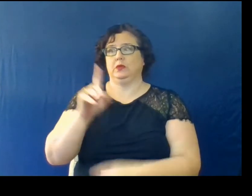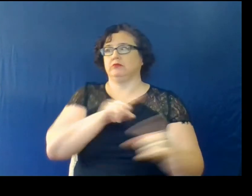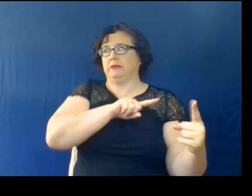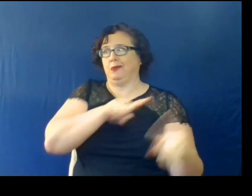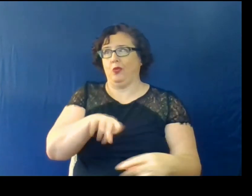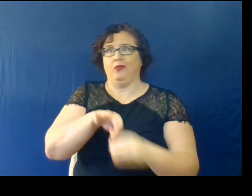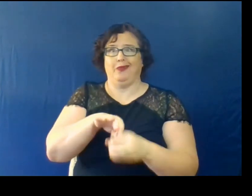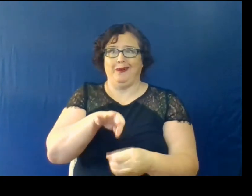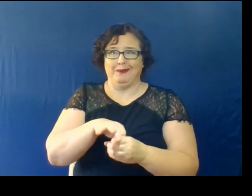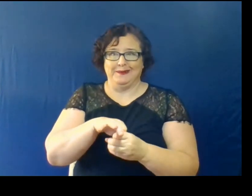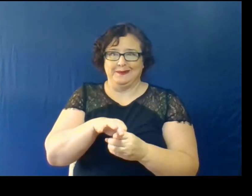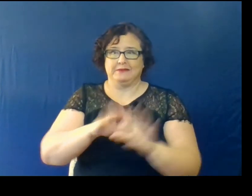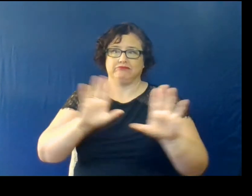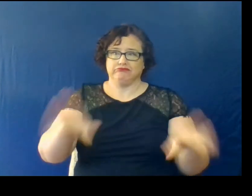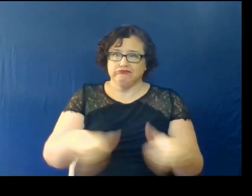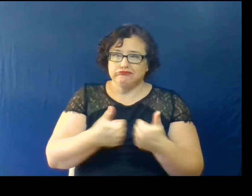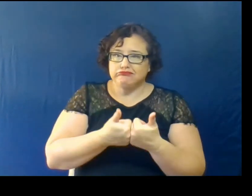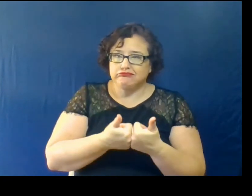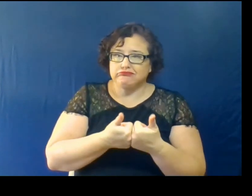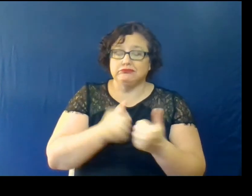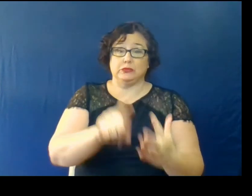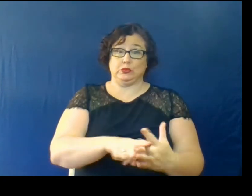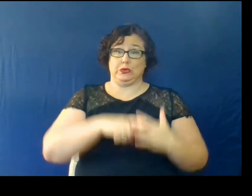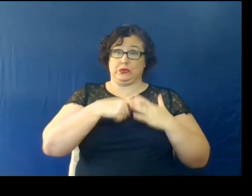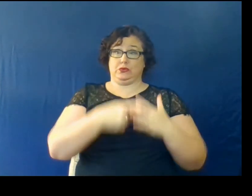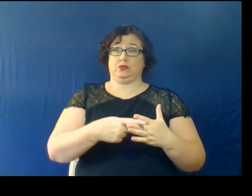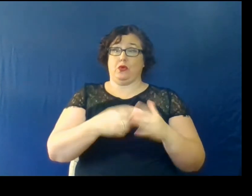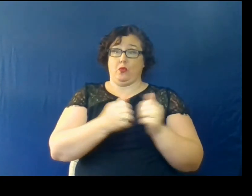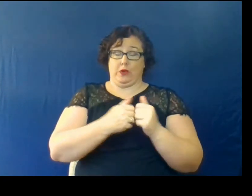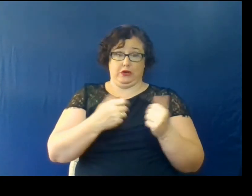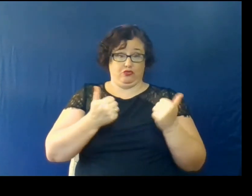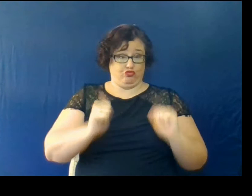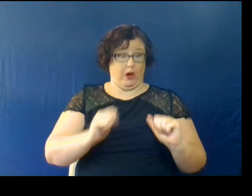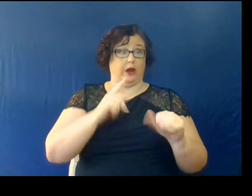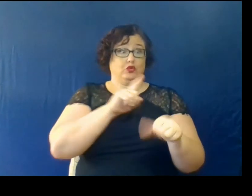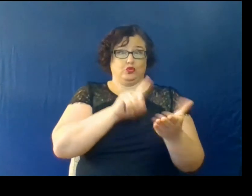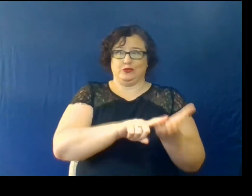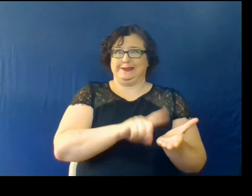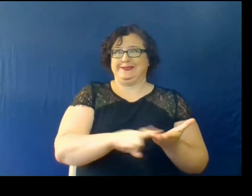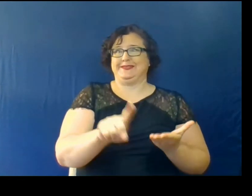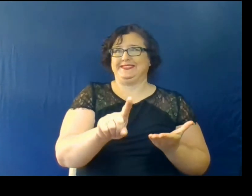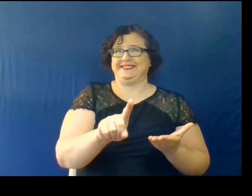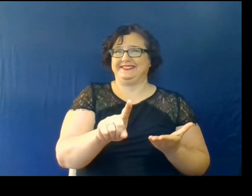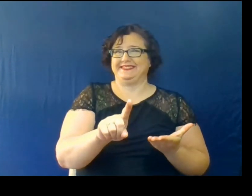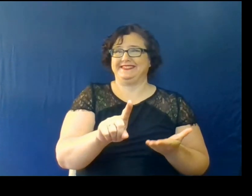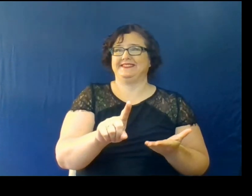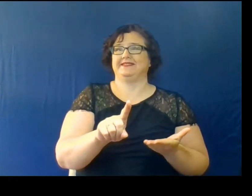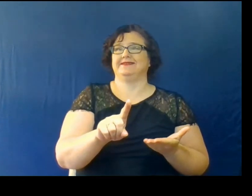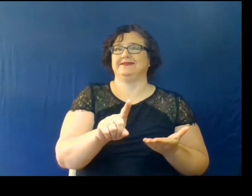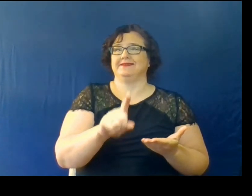The challenges begin with trying to do your research with regard to the candidates that